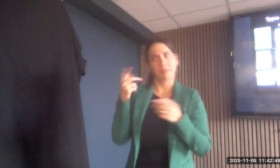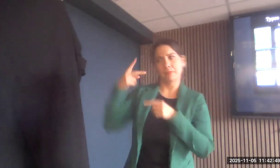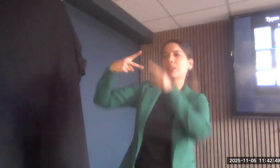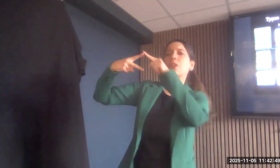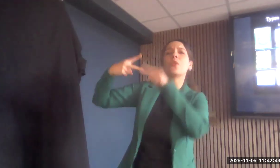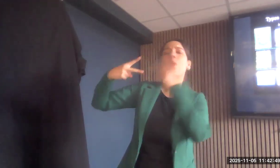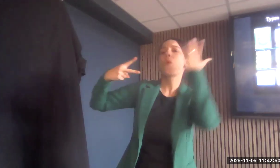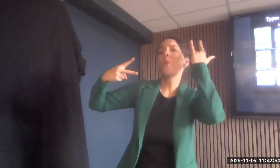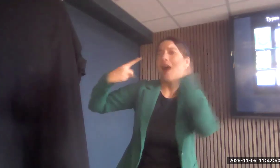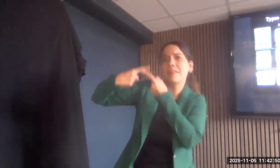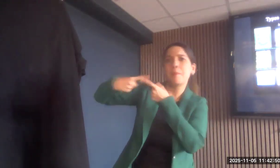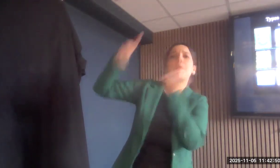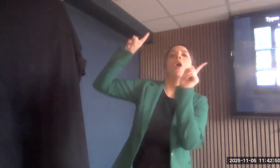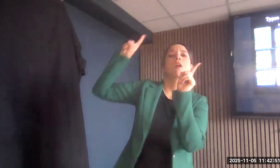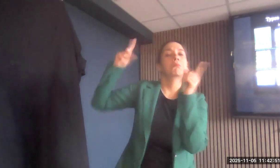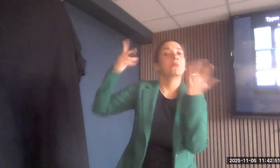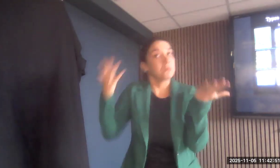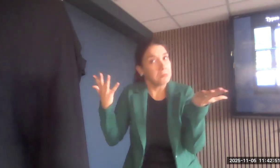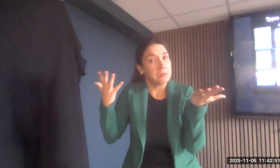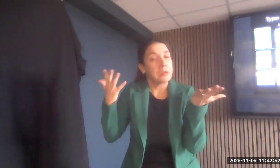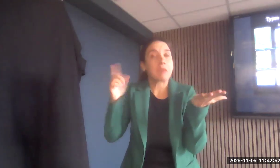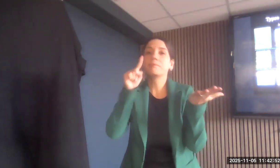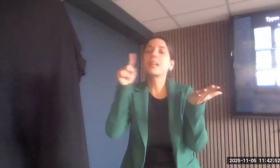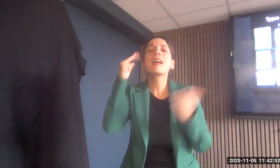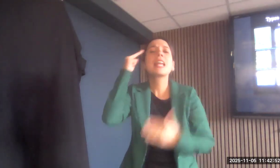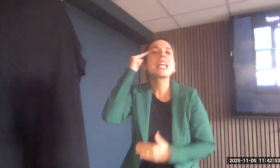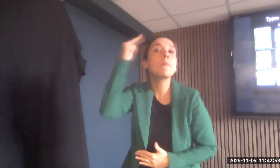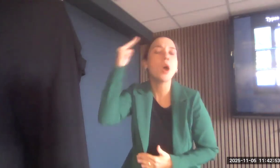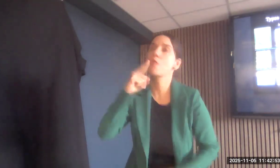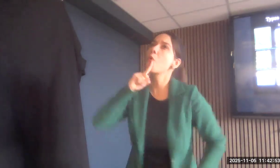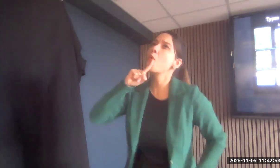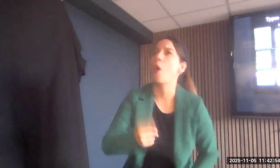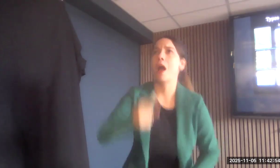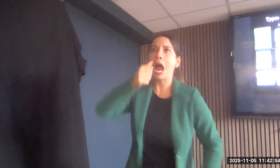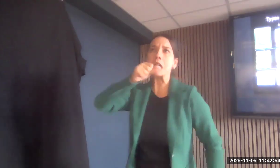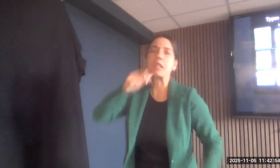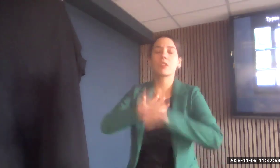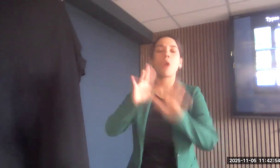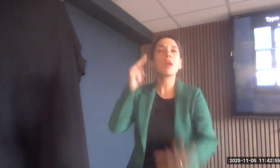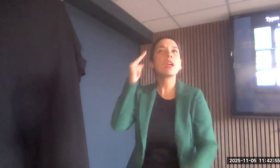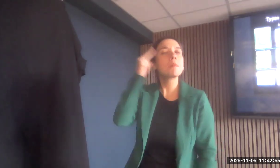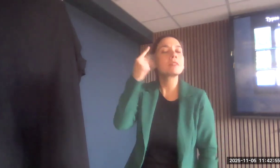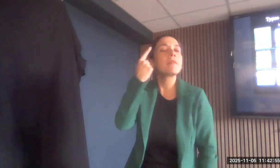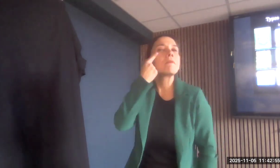And a sign which is more similar then in more recent usage.